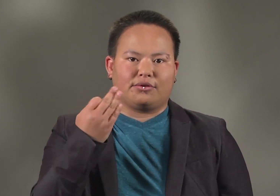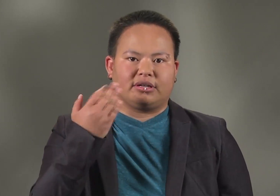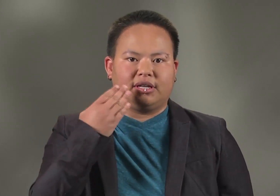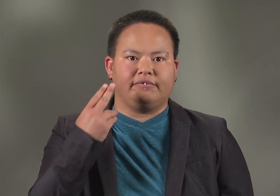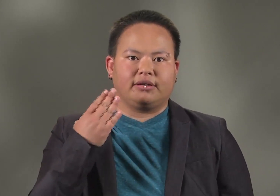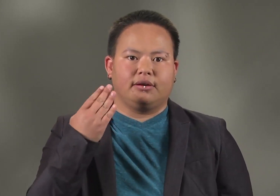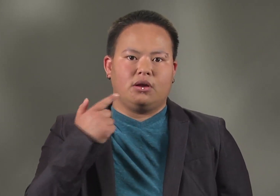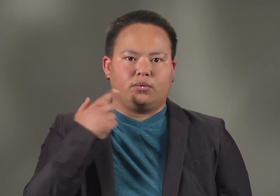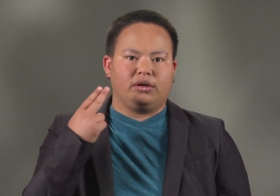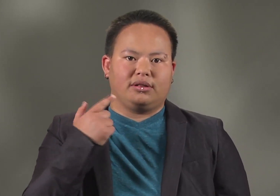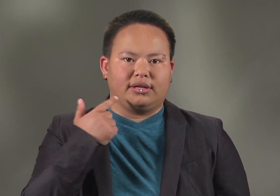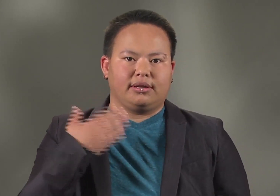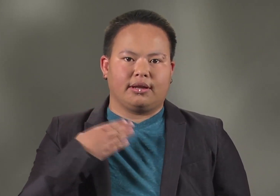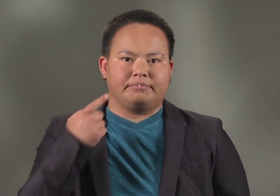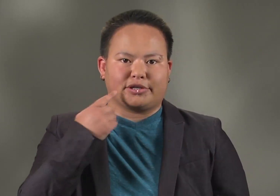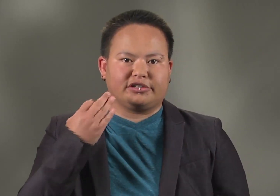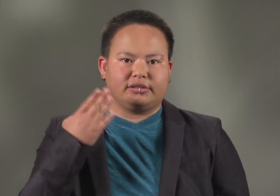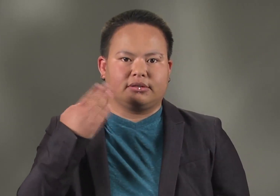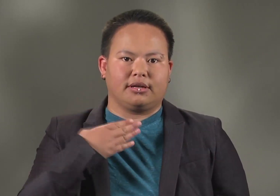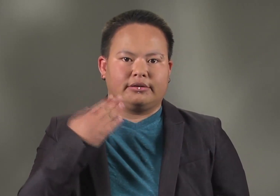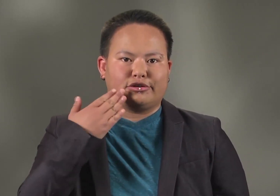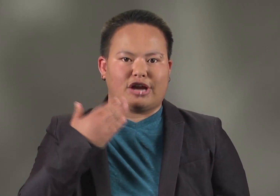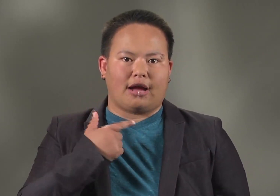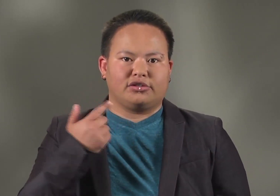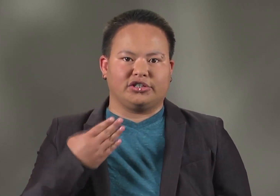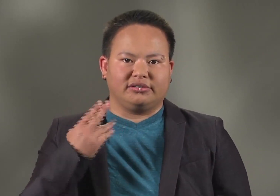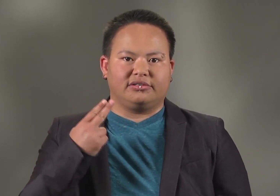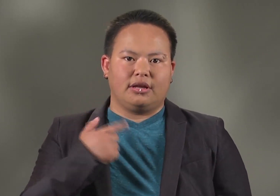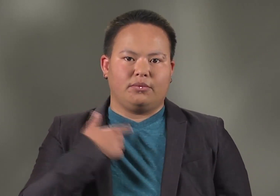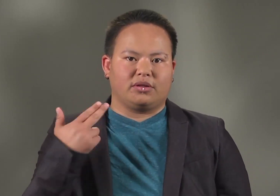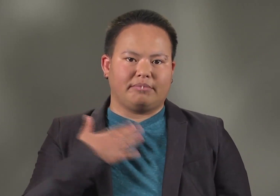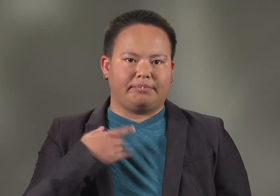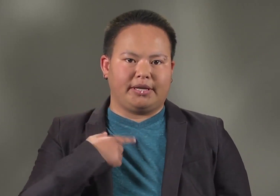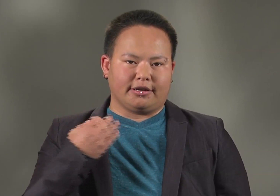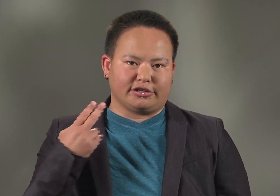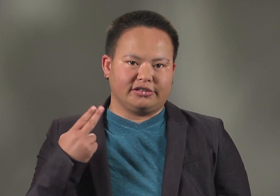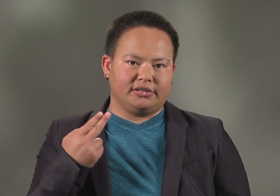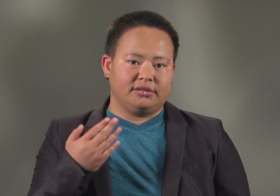or even weekly in-person interactions with my peers.